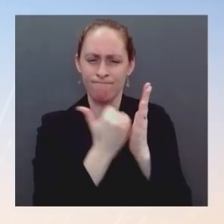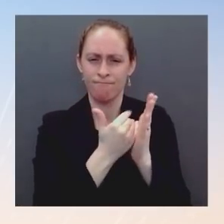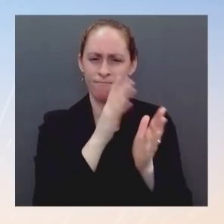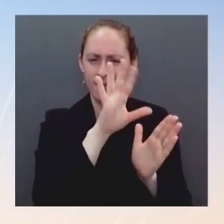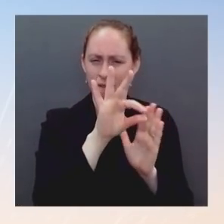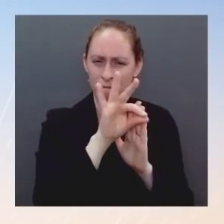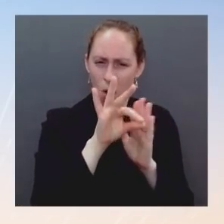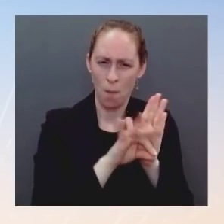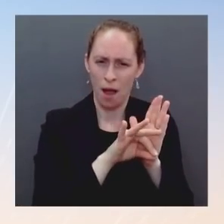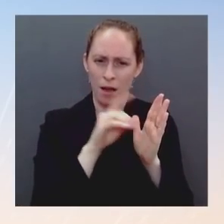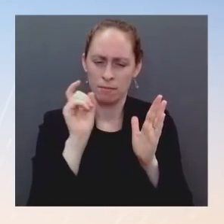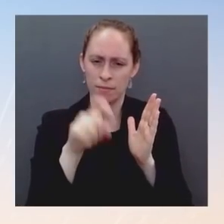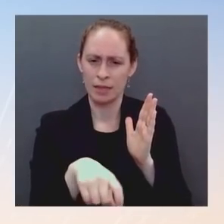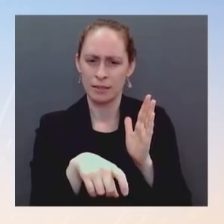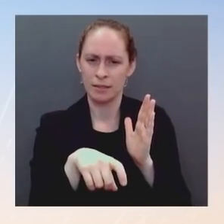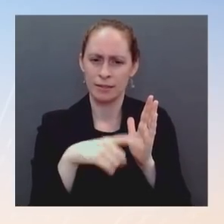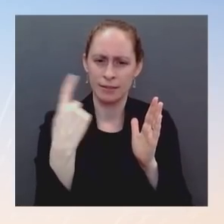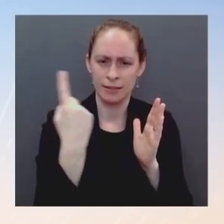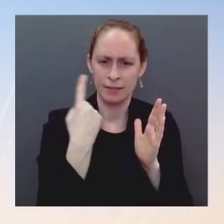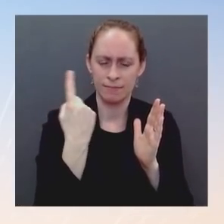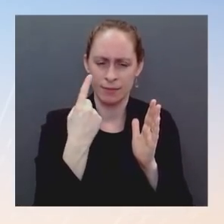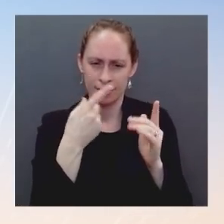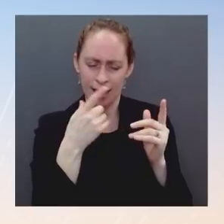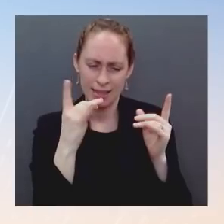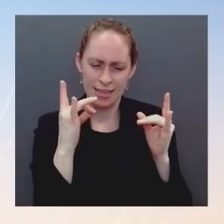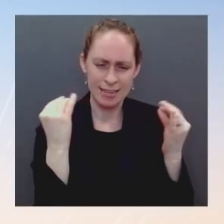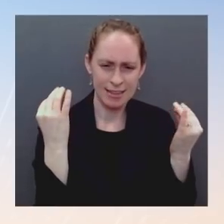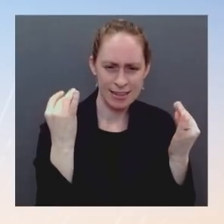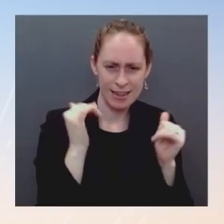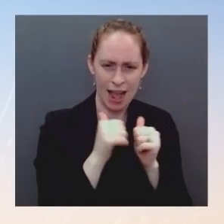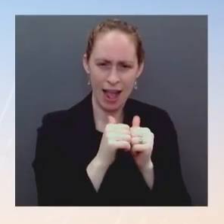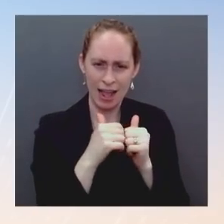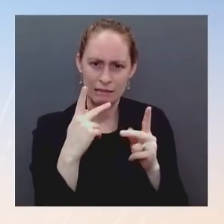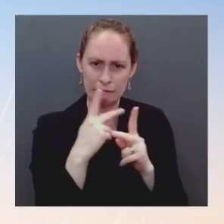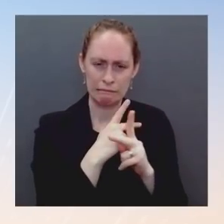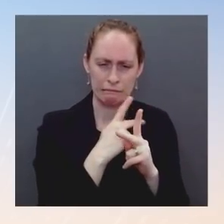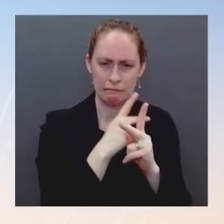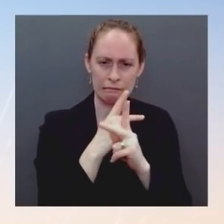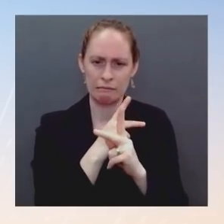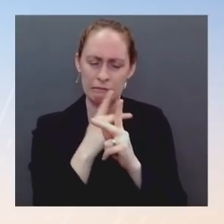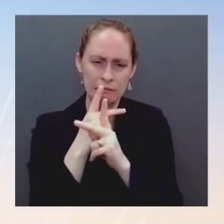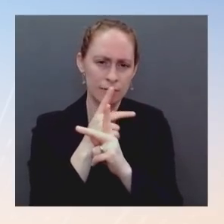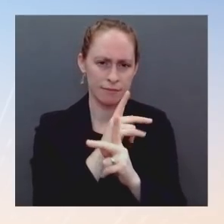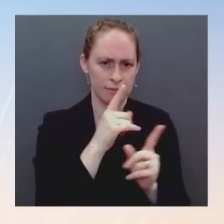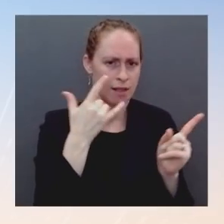just sort of oversee all of that distribution and sort of make sure that the money